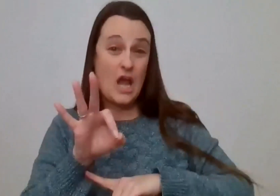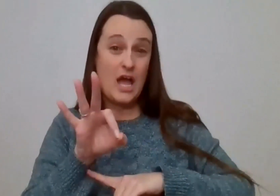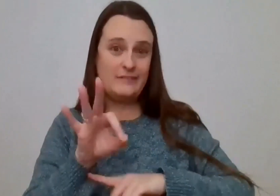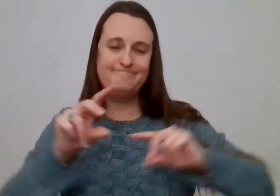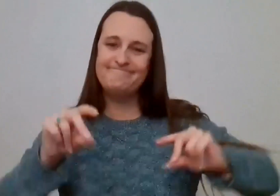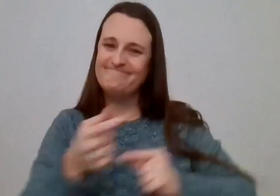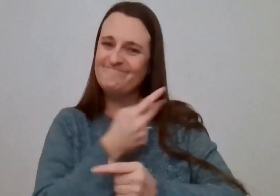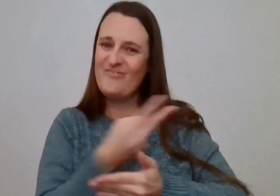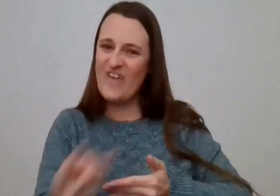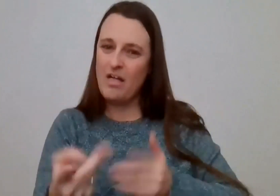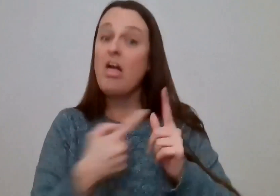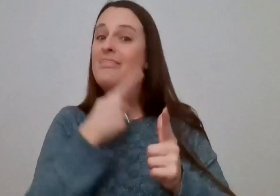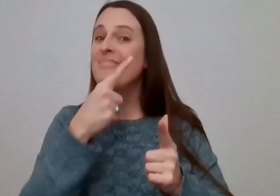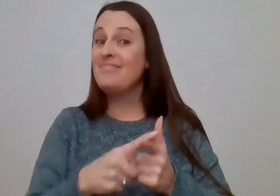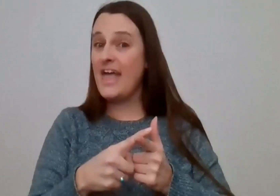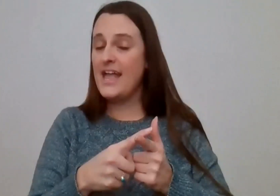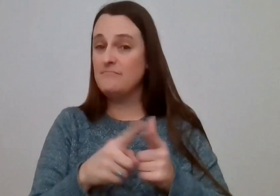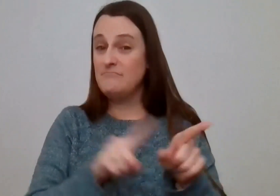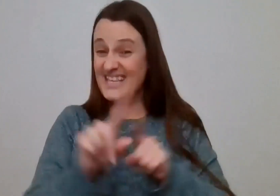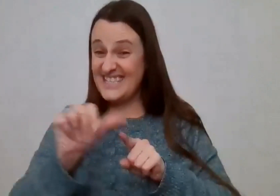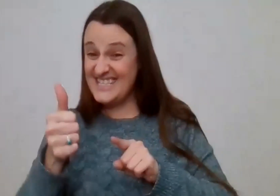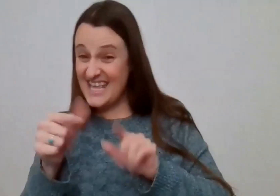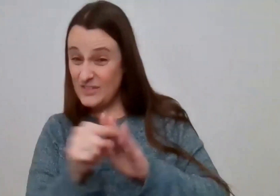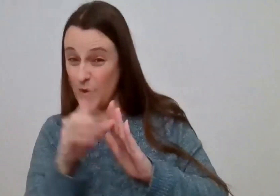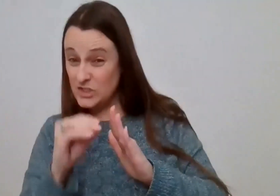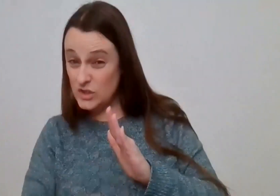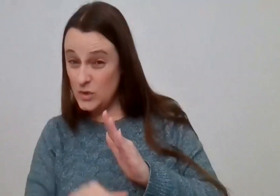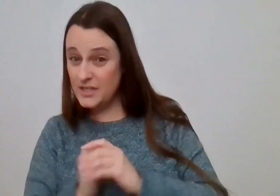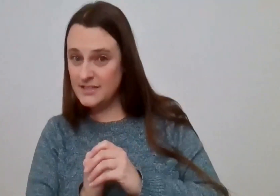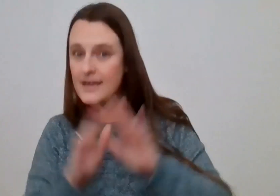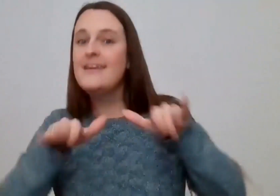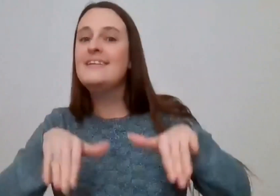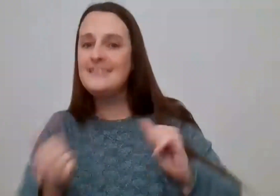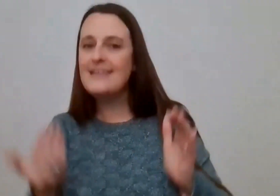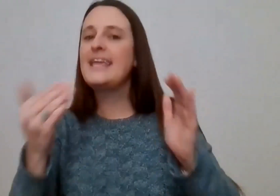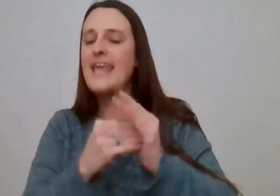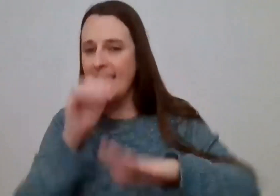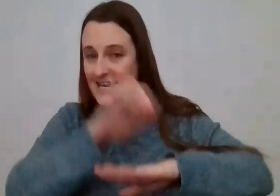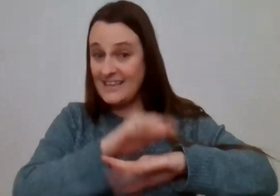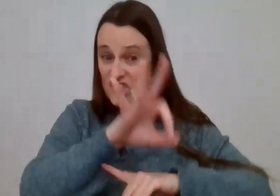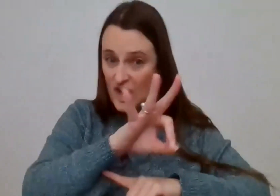the fall of my sophomore year i could take english line and in the spring take english 10 and i'm